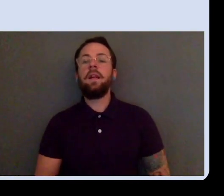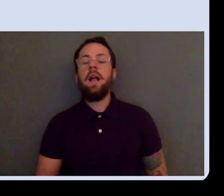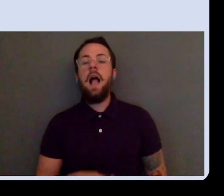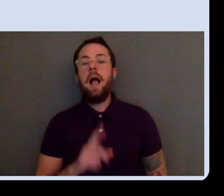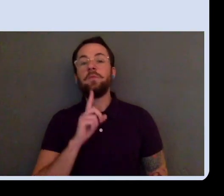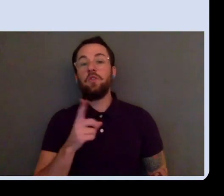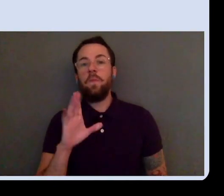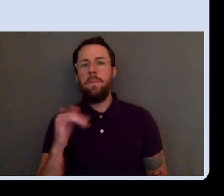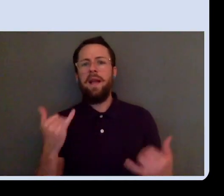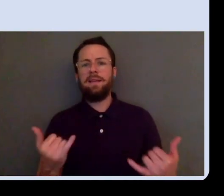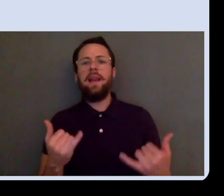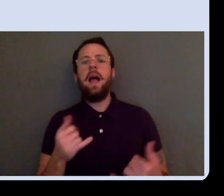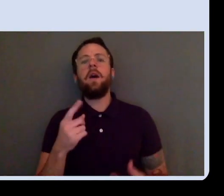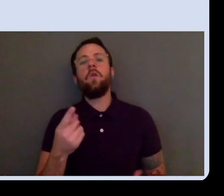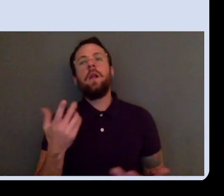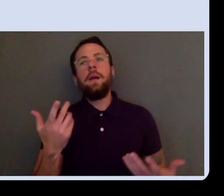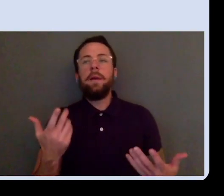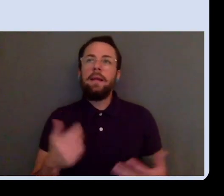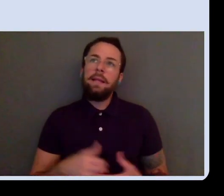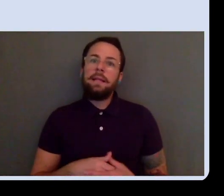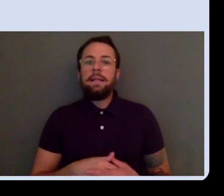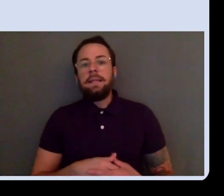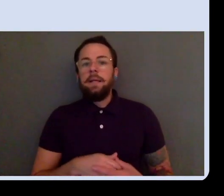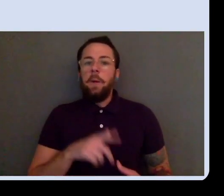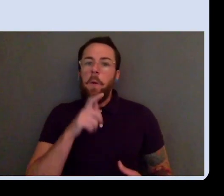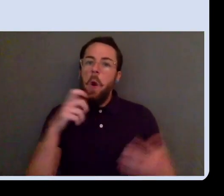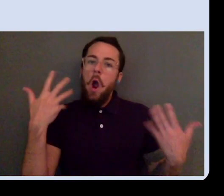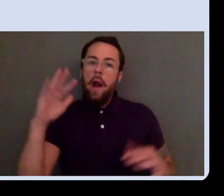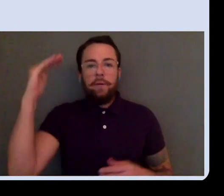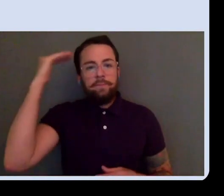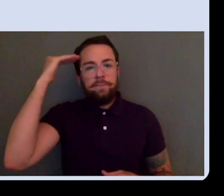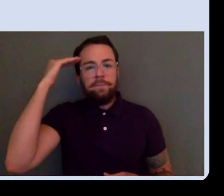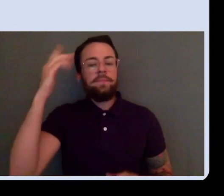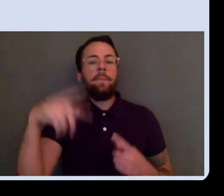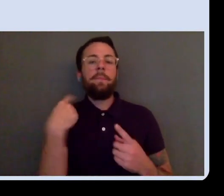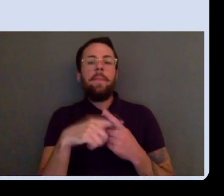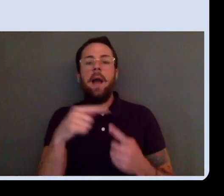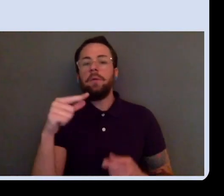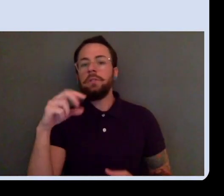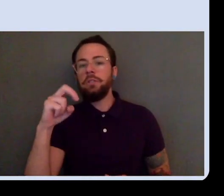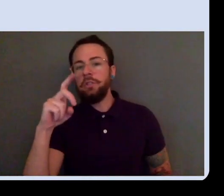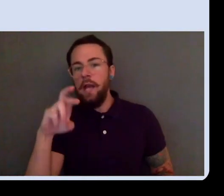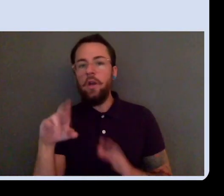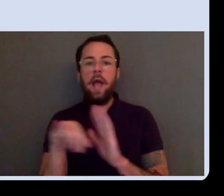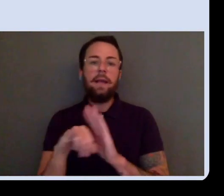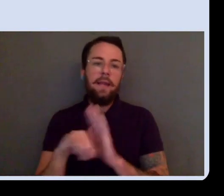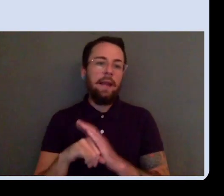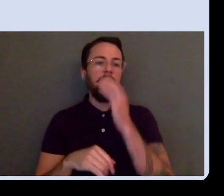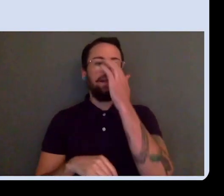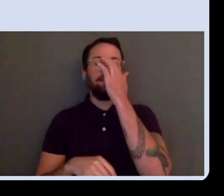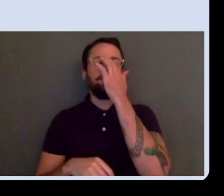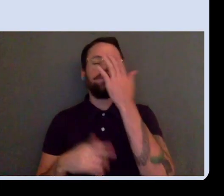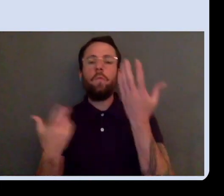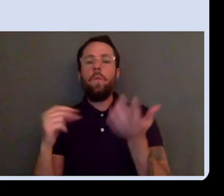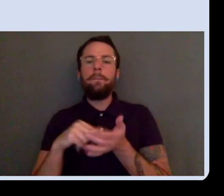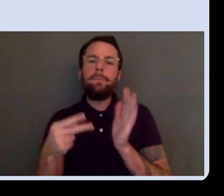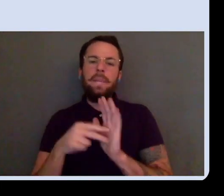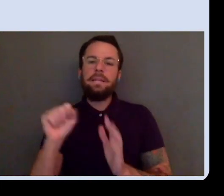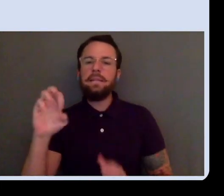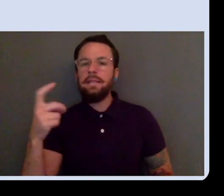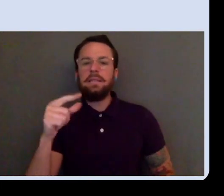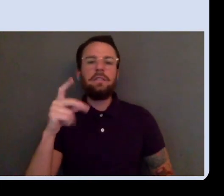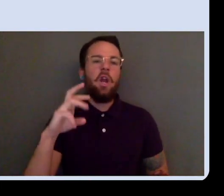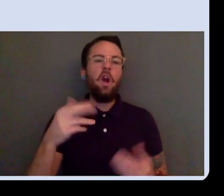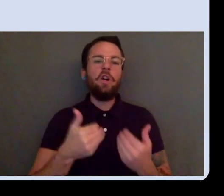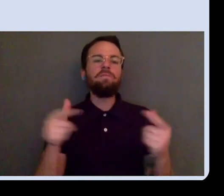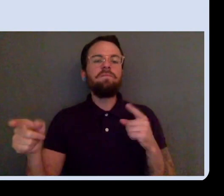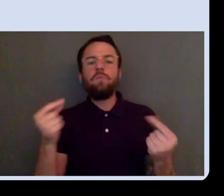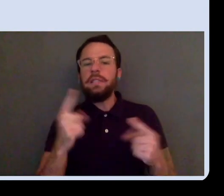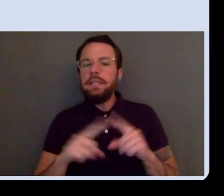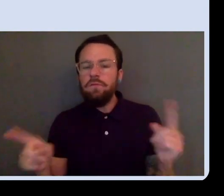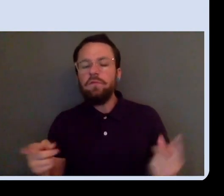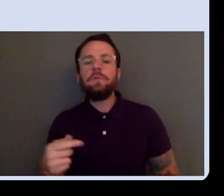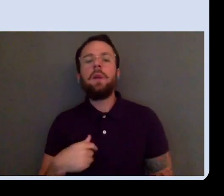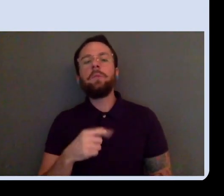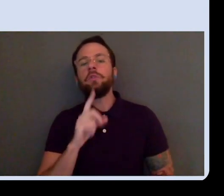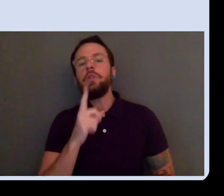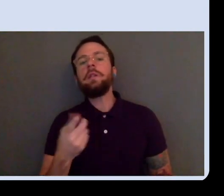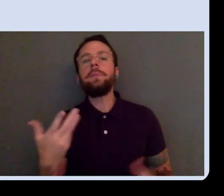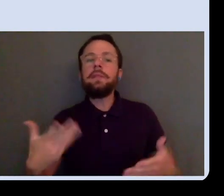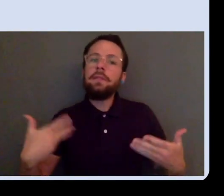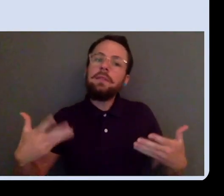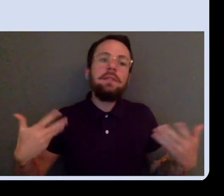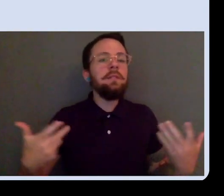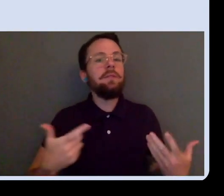So now you have some sense of the difference between sex and gender identity.